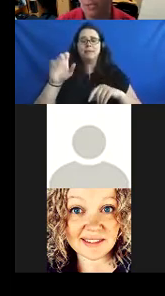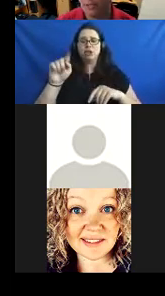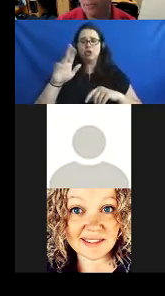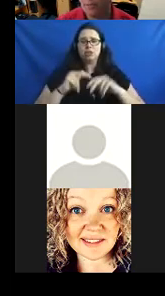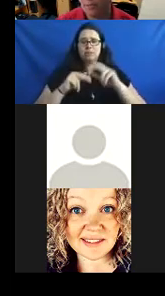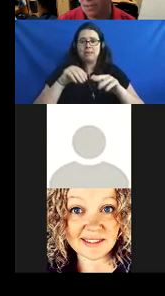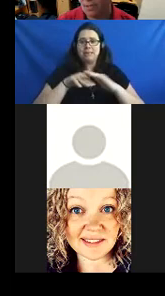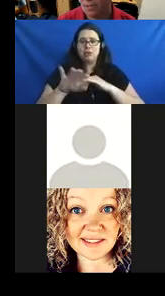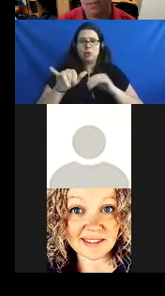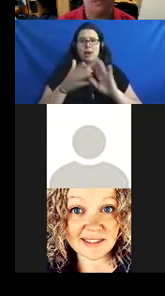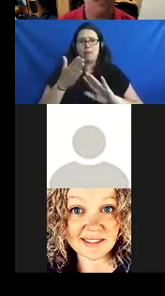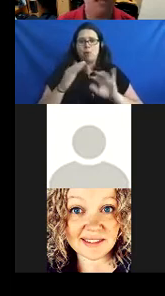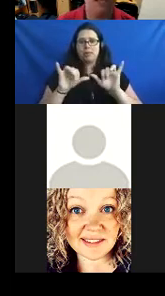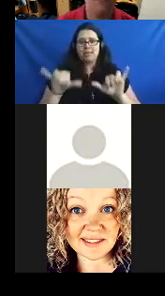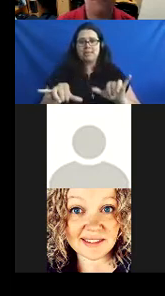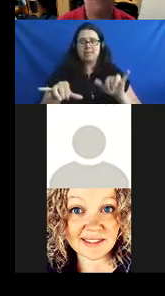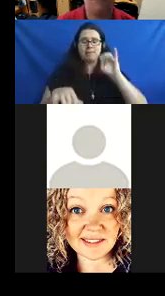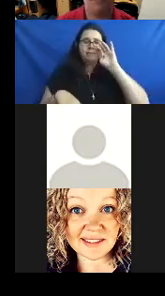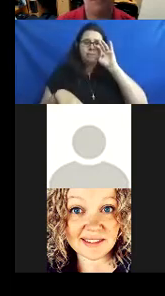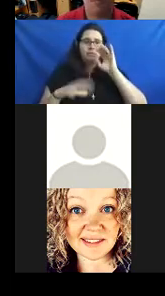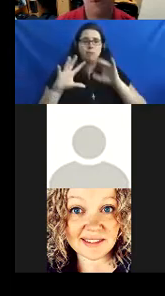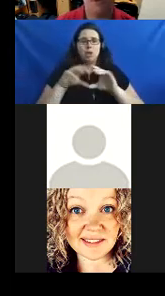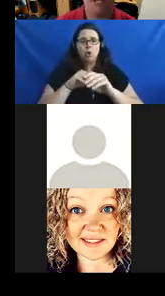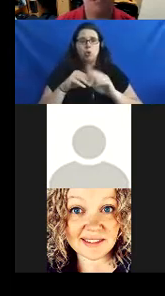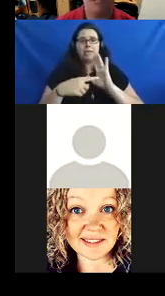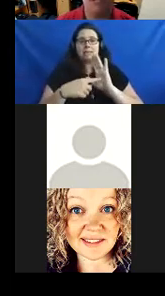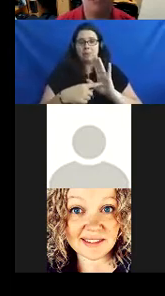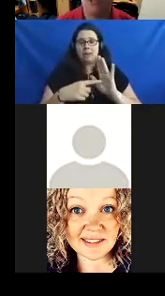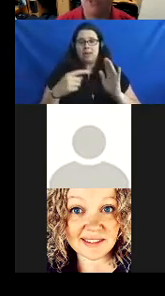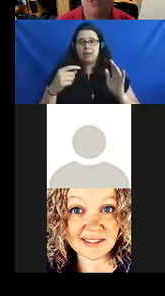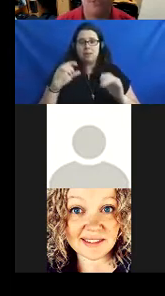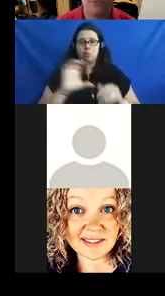SYSTEM INCLUDING DISPLAY PROPERTIES, SCREEN RESOLUTION,